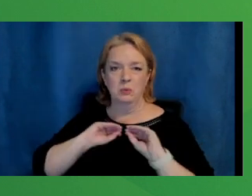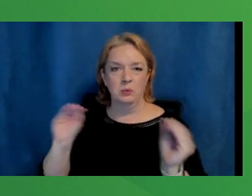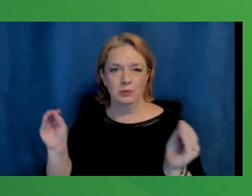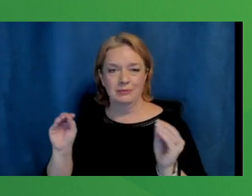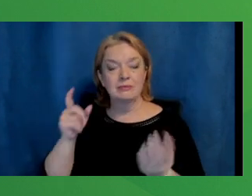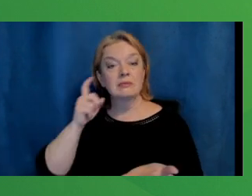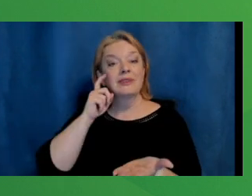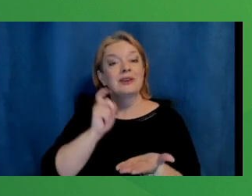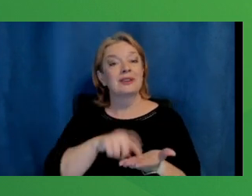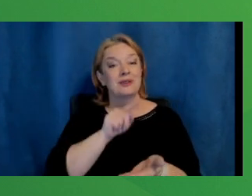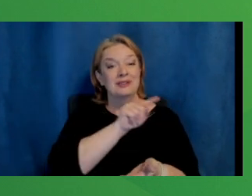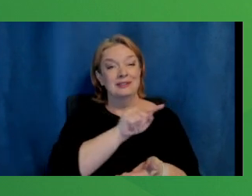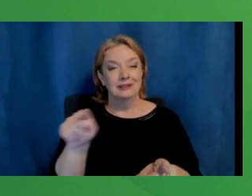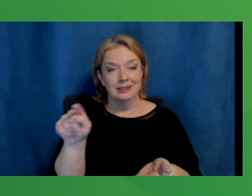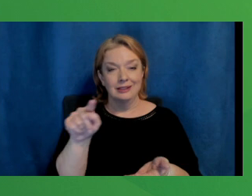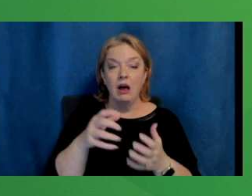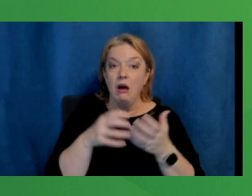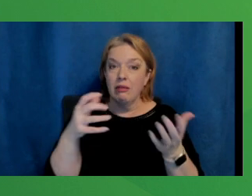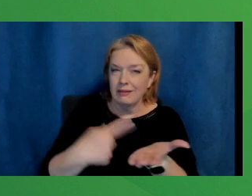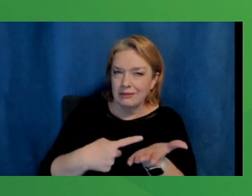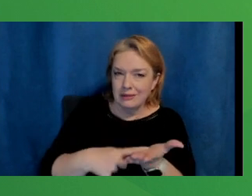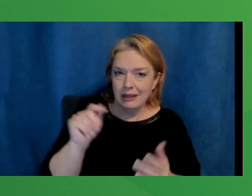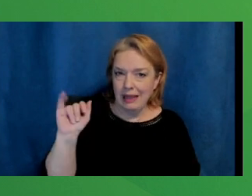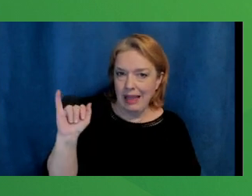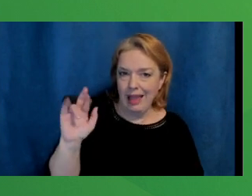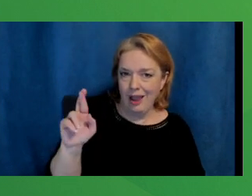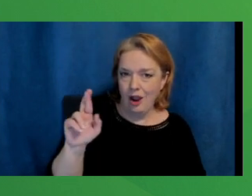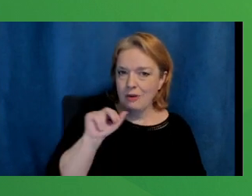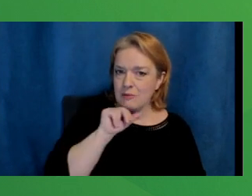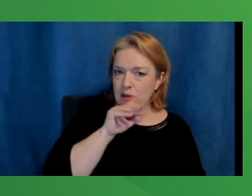showing because we talked about it a lot in class. Basically, when we were talking about